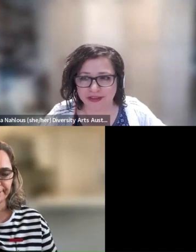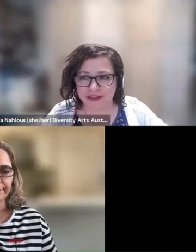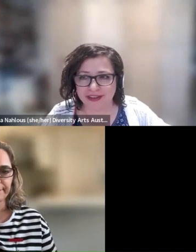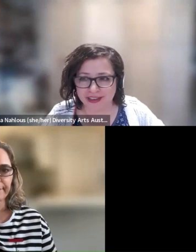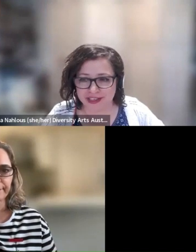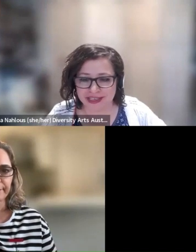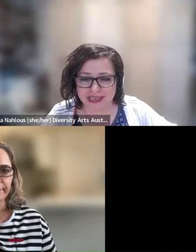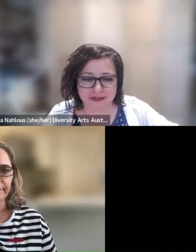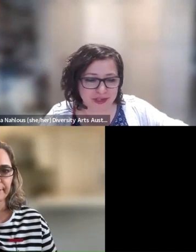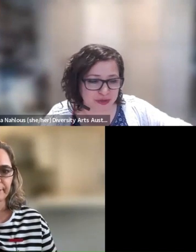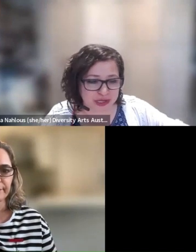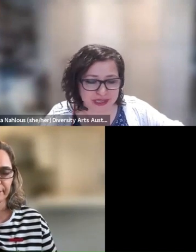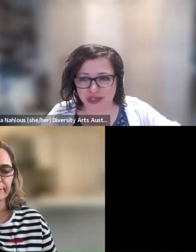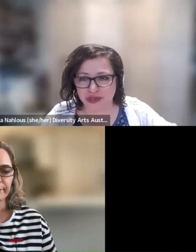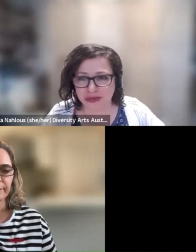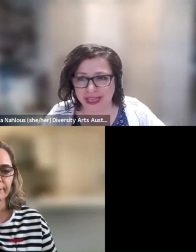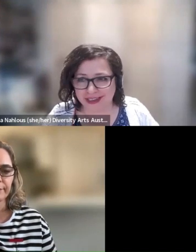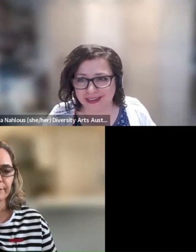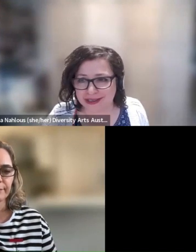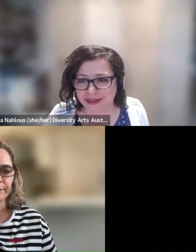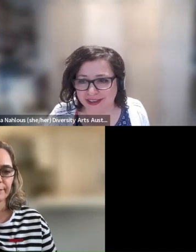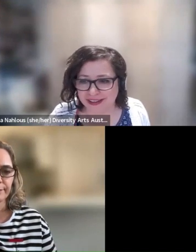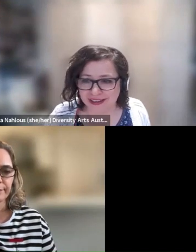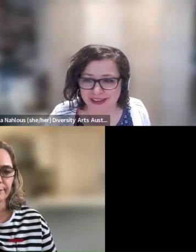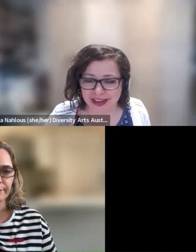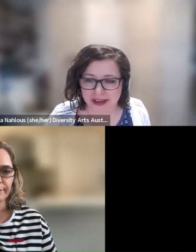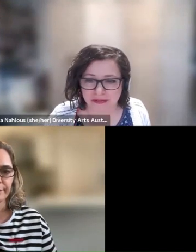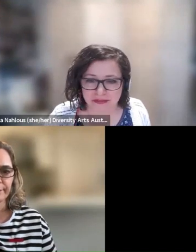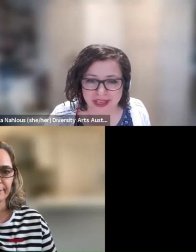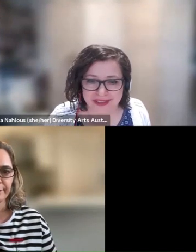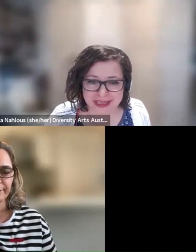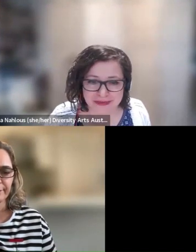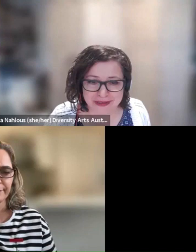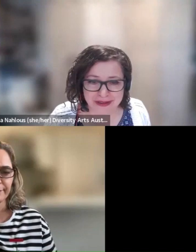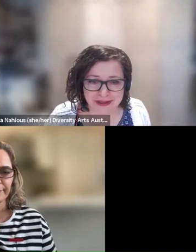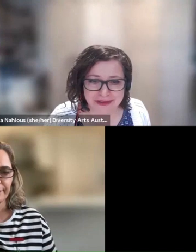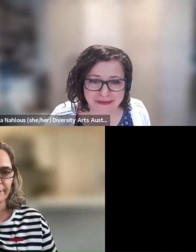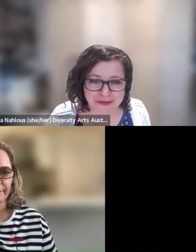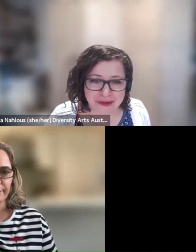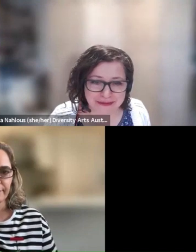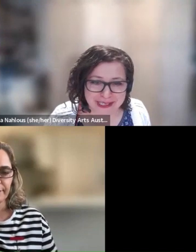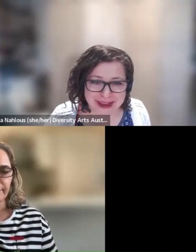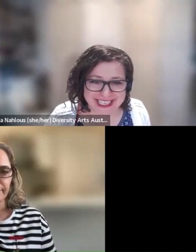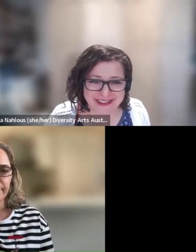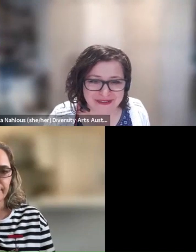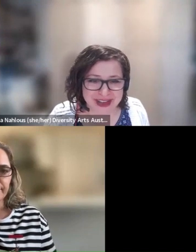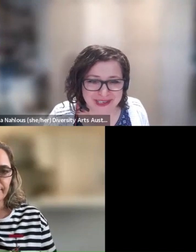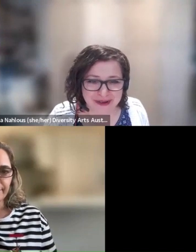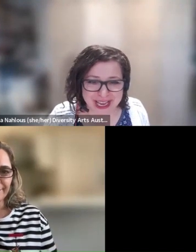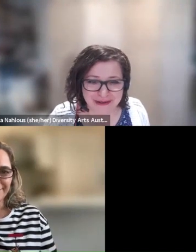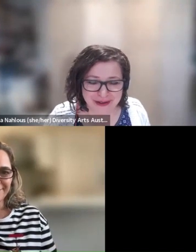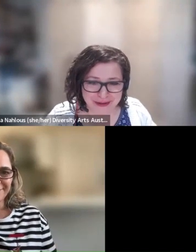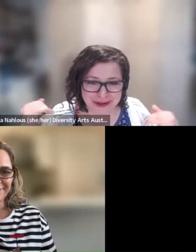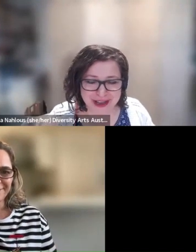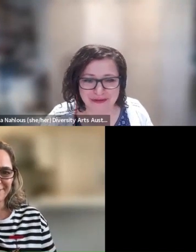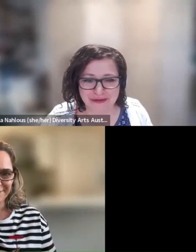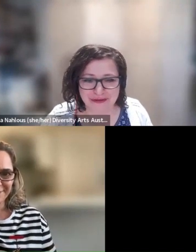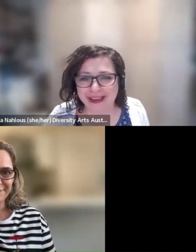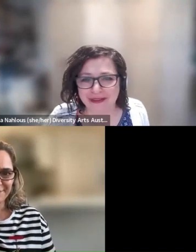than just individual succession planning. So that it seems to from my perspective, and much more equitable kind of way of